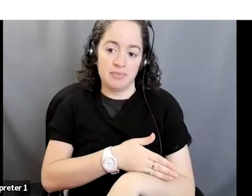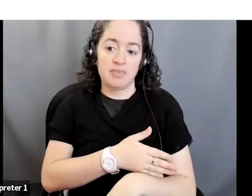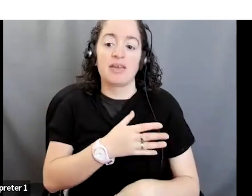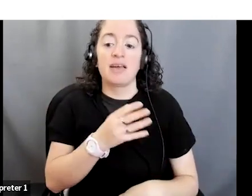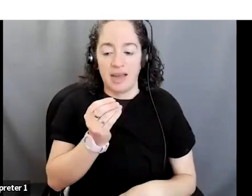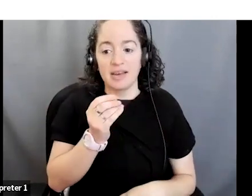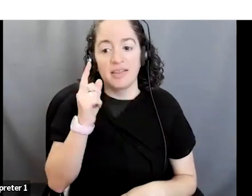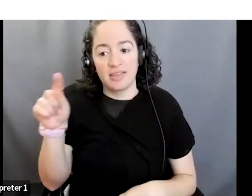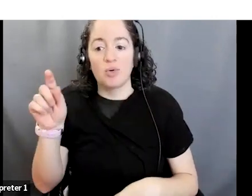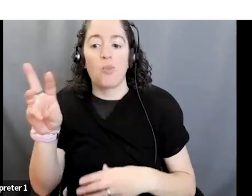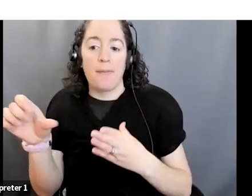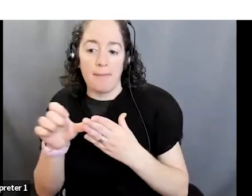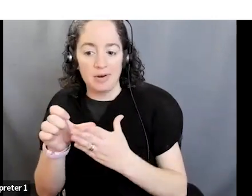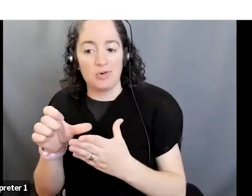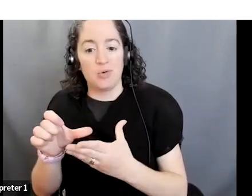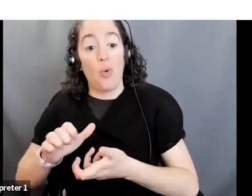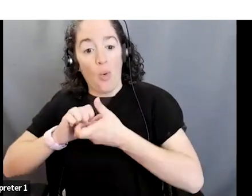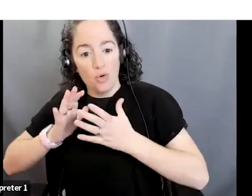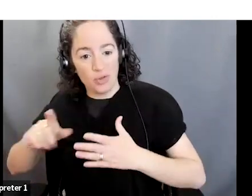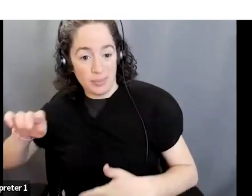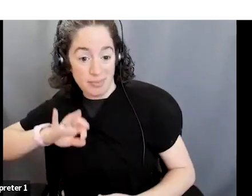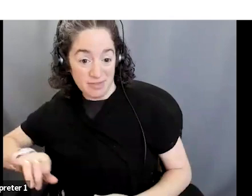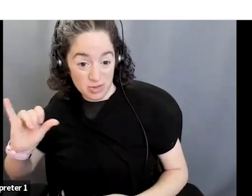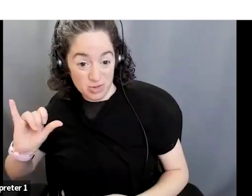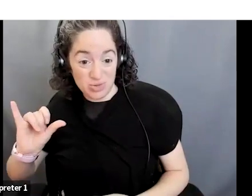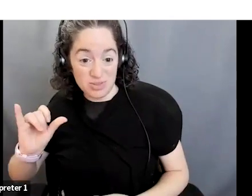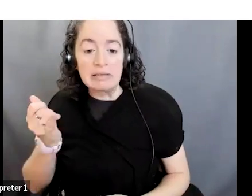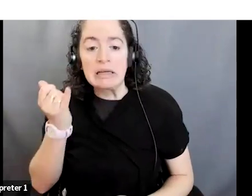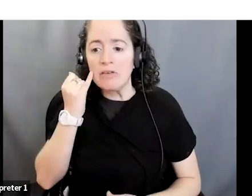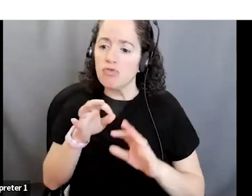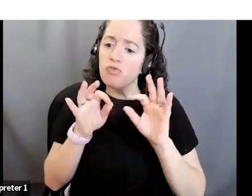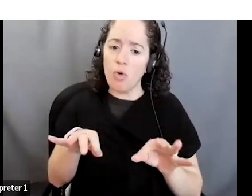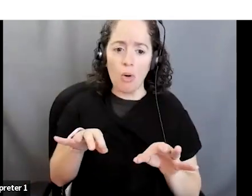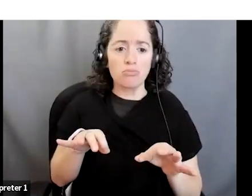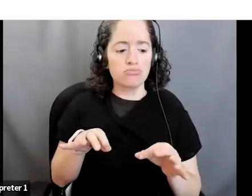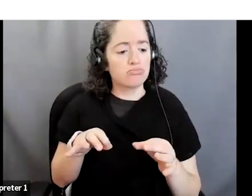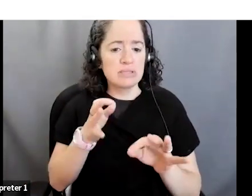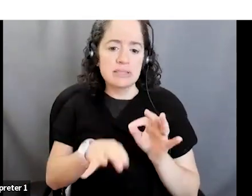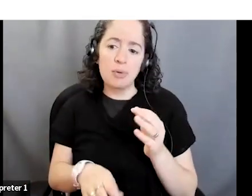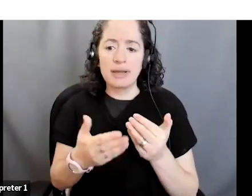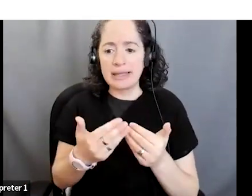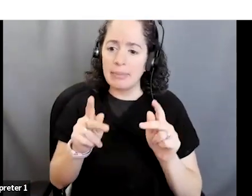because the easier it is to fill out a form, the easier it is to complete a form, the more forms get filled out.